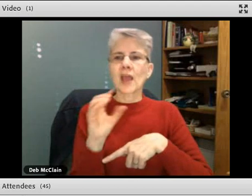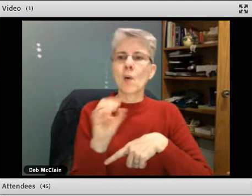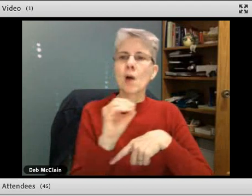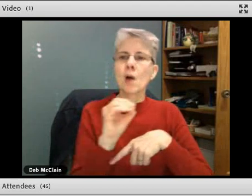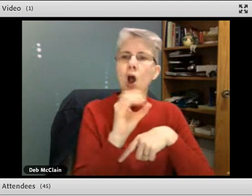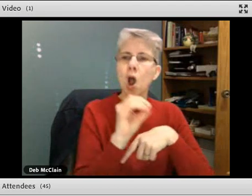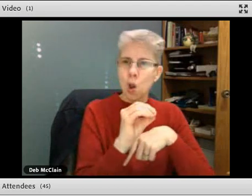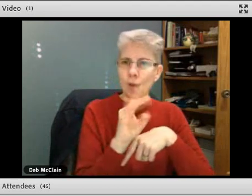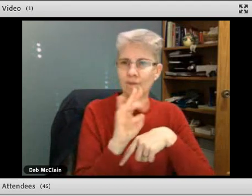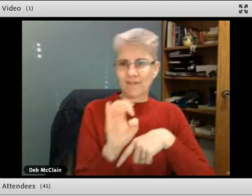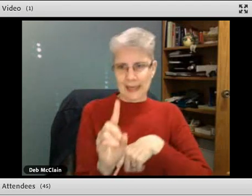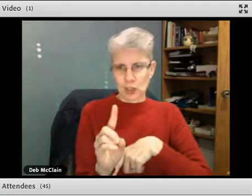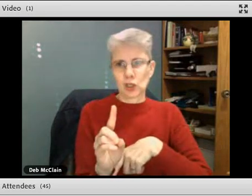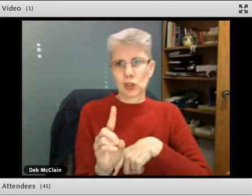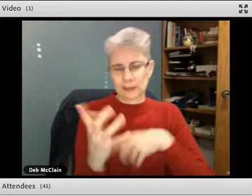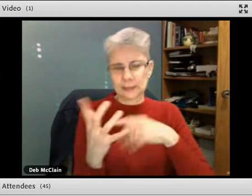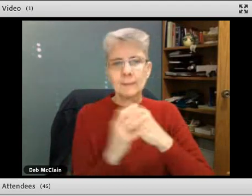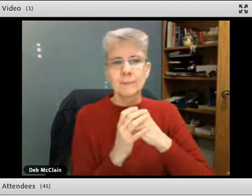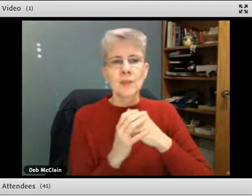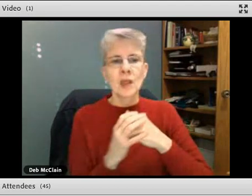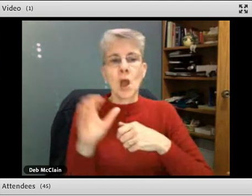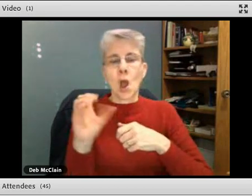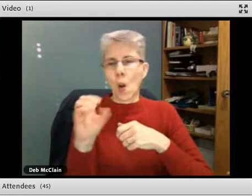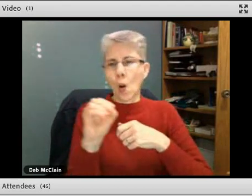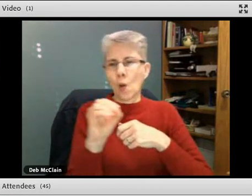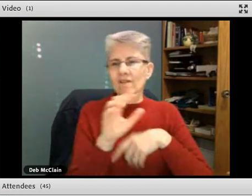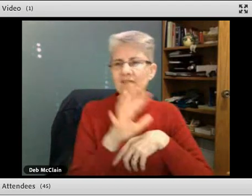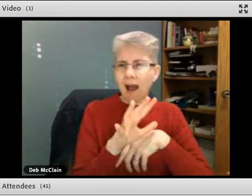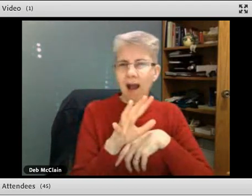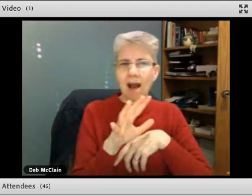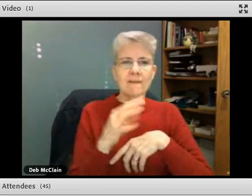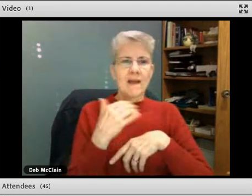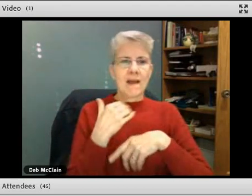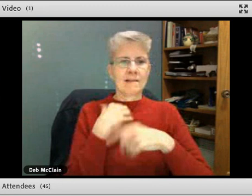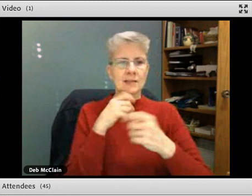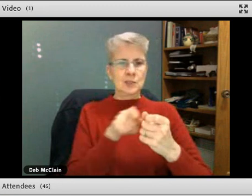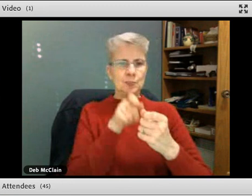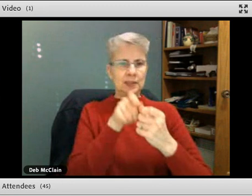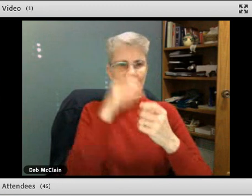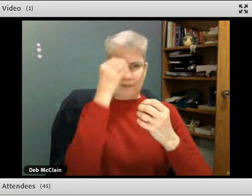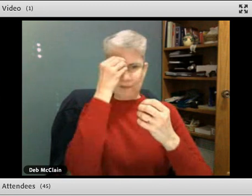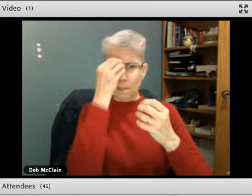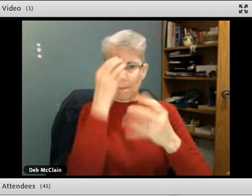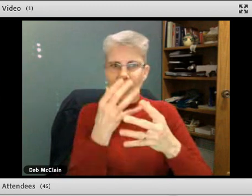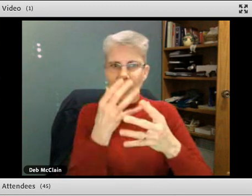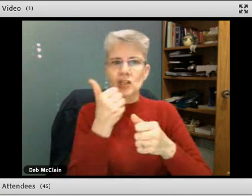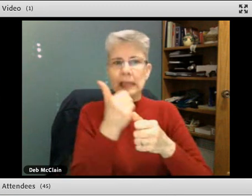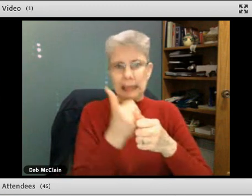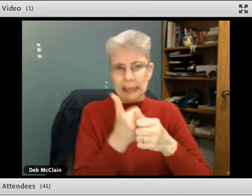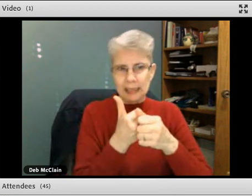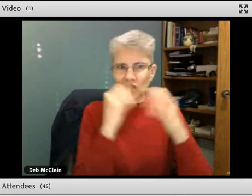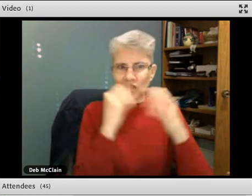The 005 field has specific information, and each of these fields represents some different aspect